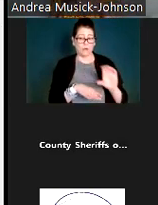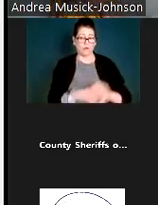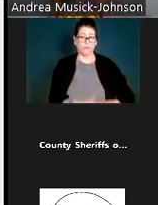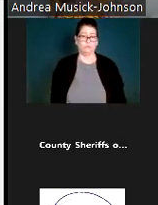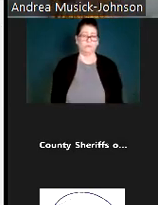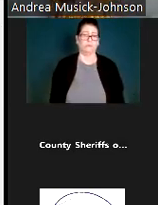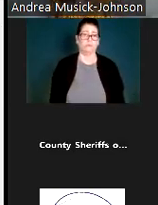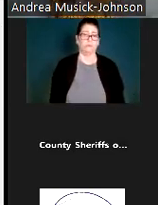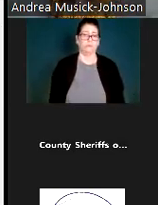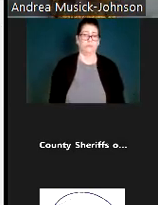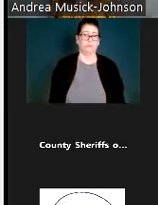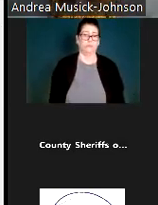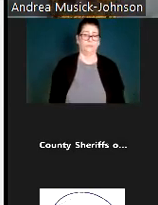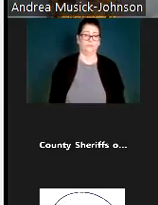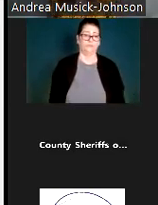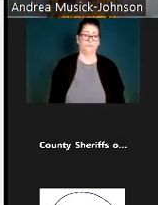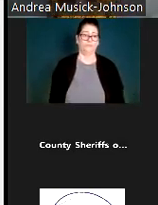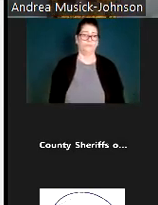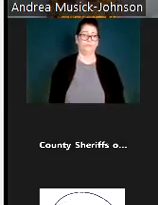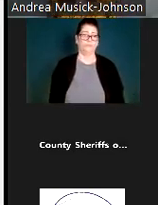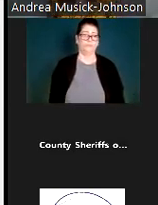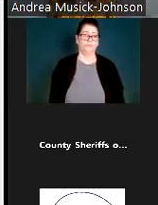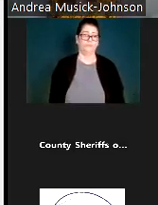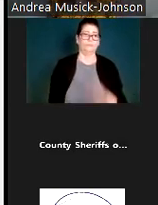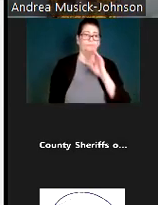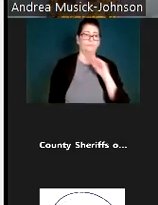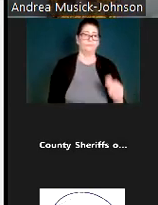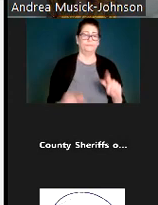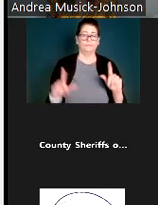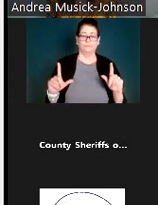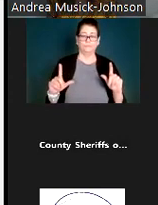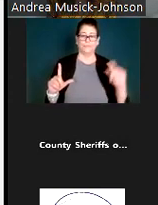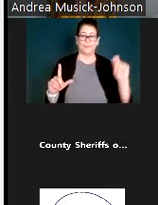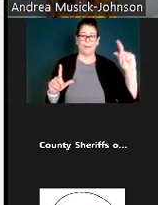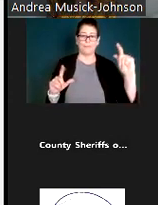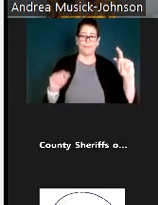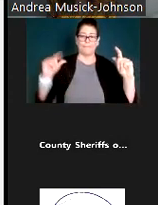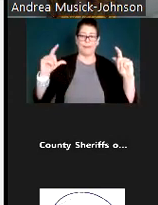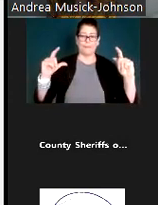It's going to take you to, and you'll get these whenever you log on - you'll get these